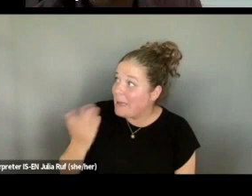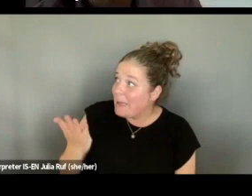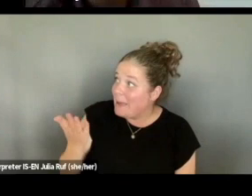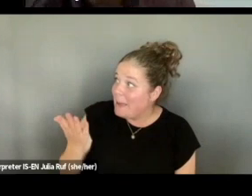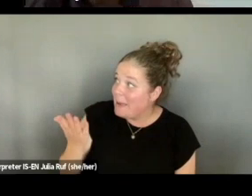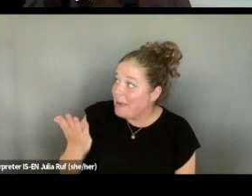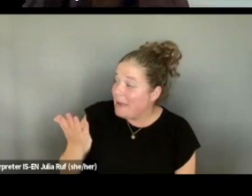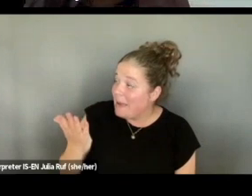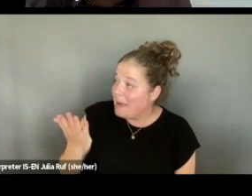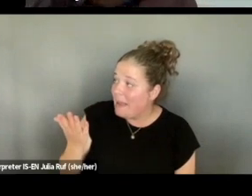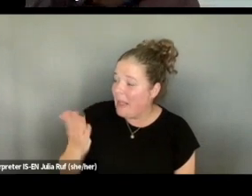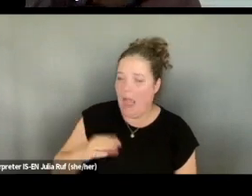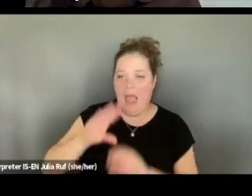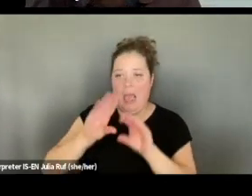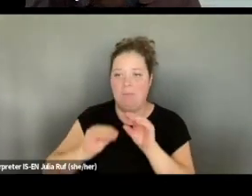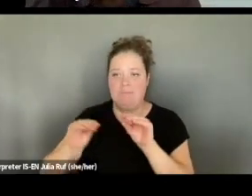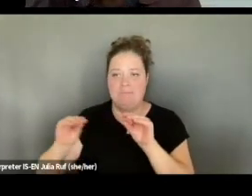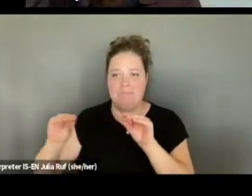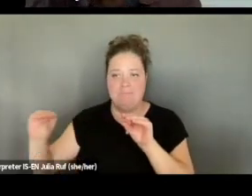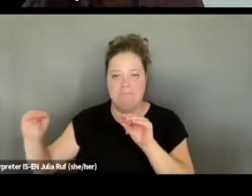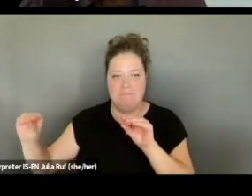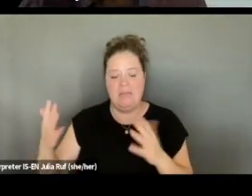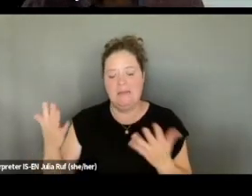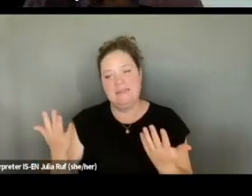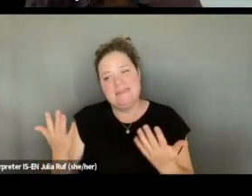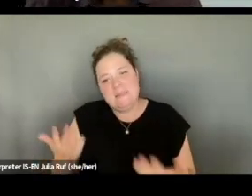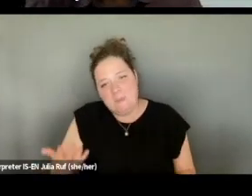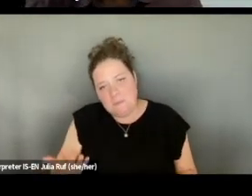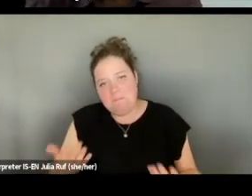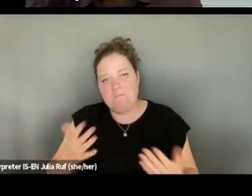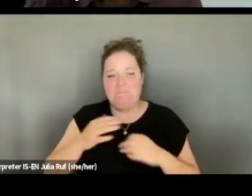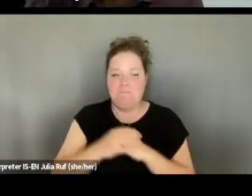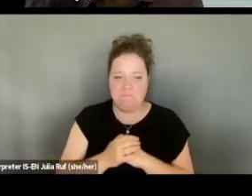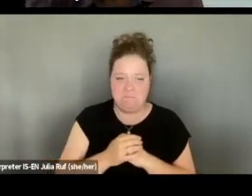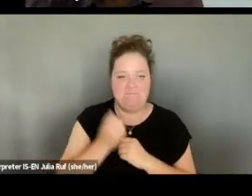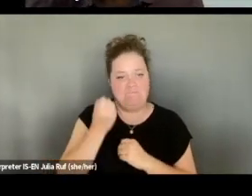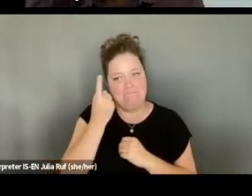an answer. And it's not very probable, but maybe you received a